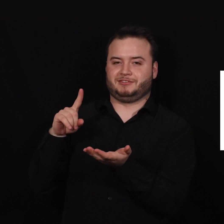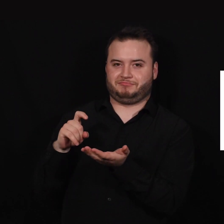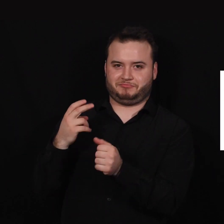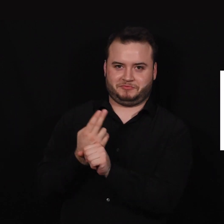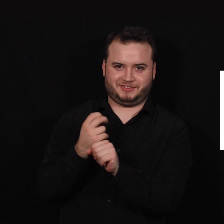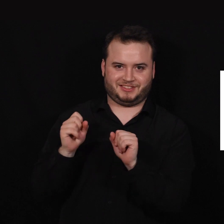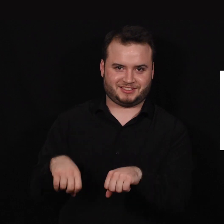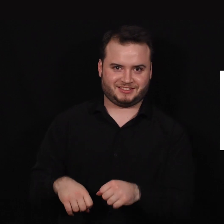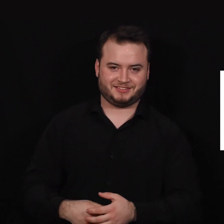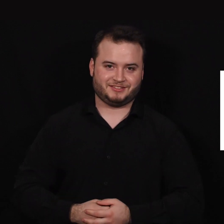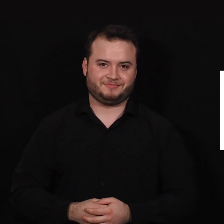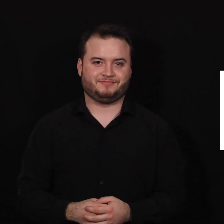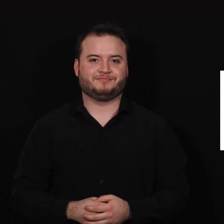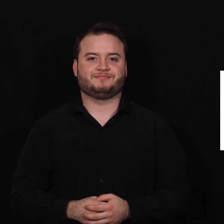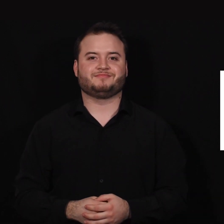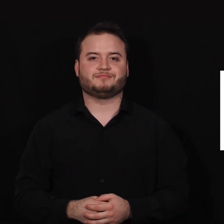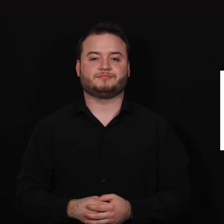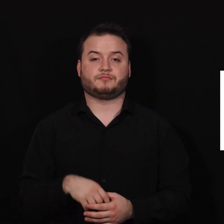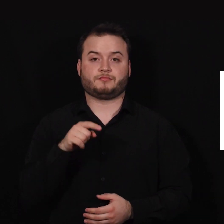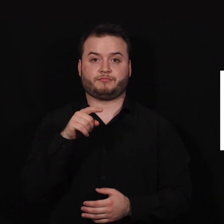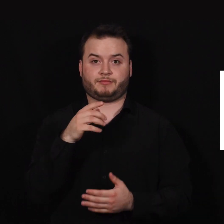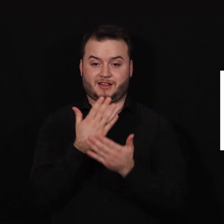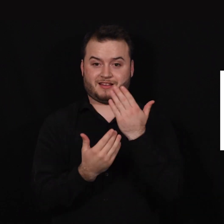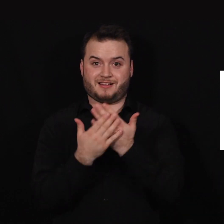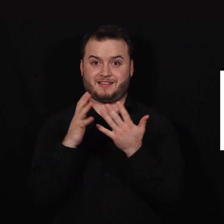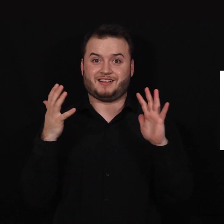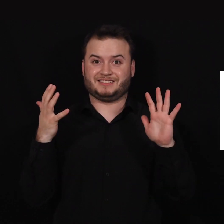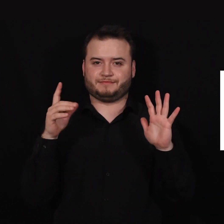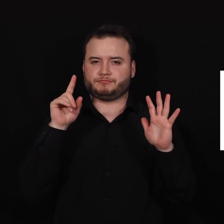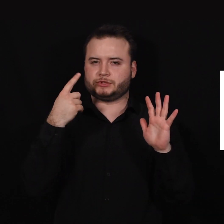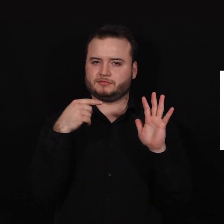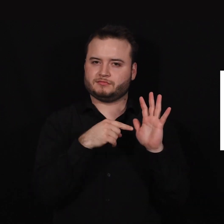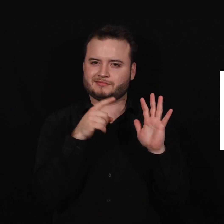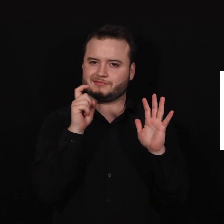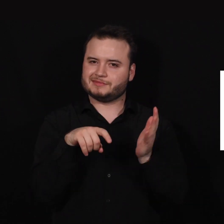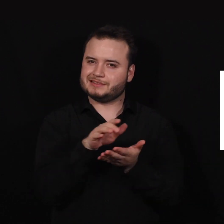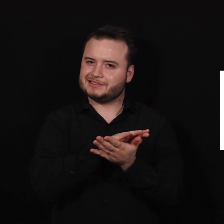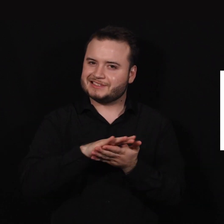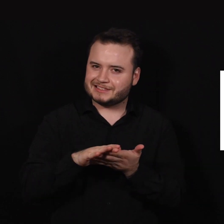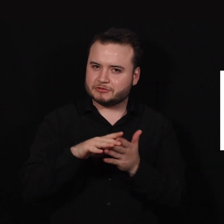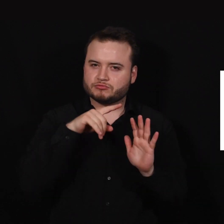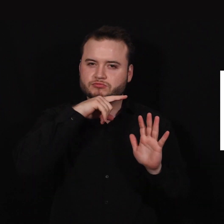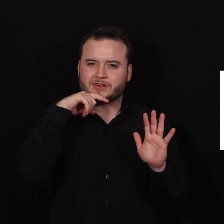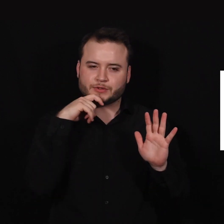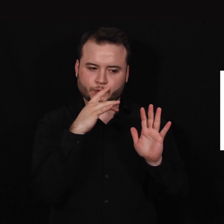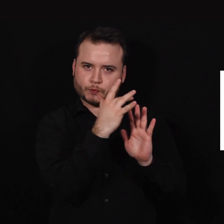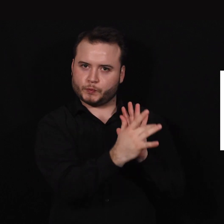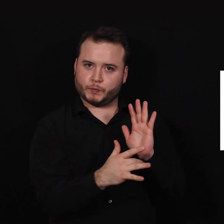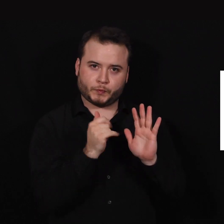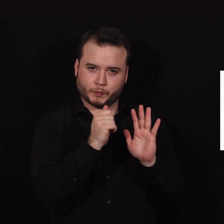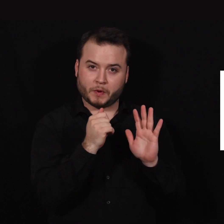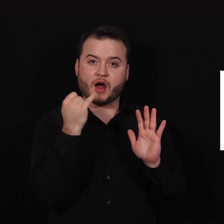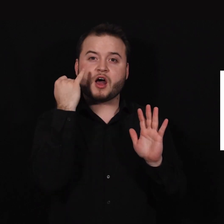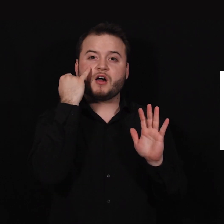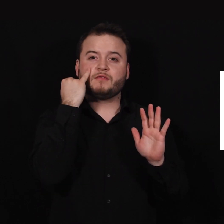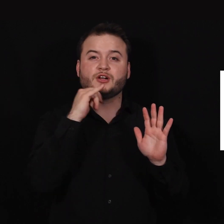2. Start with dry, clean hands.